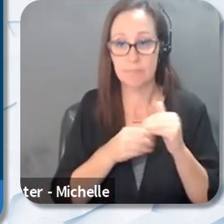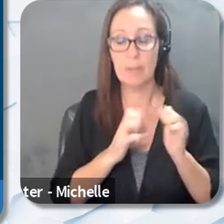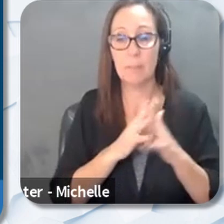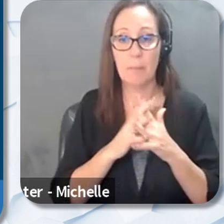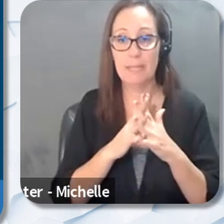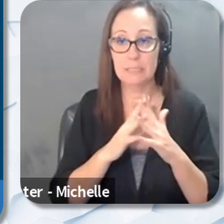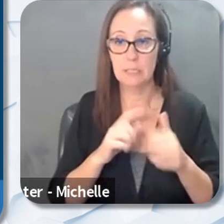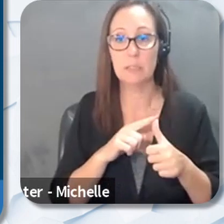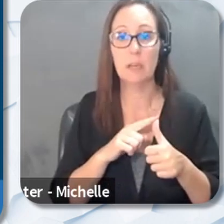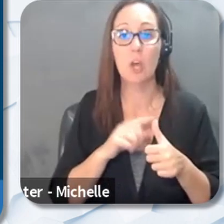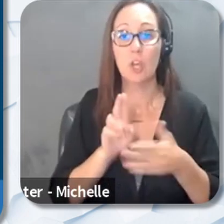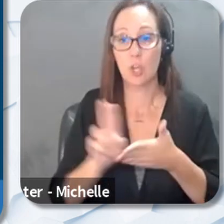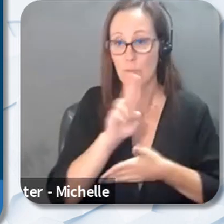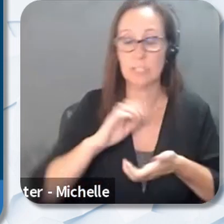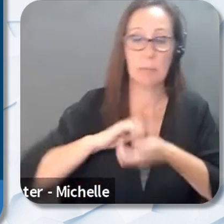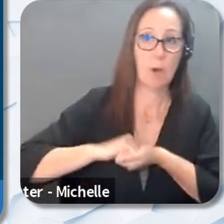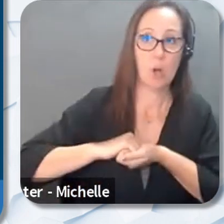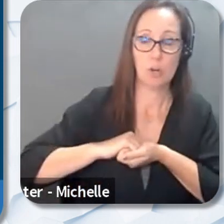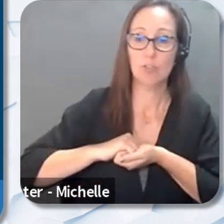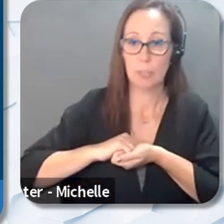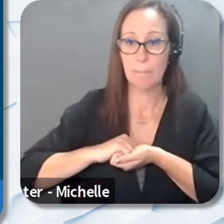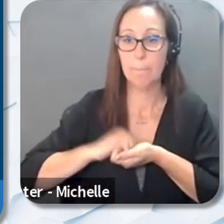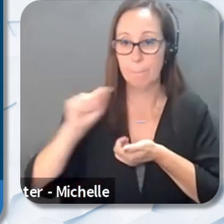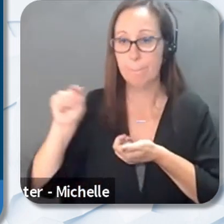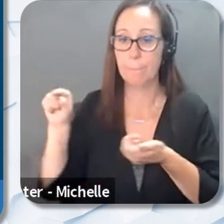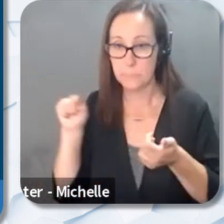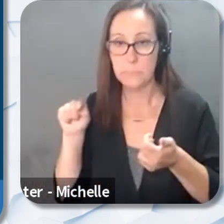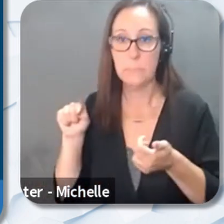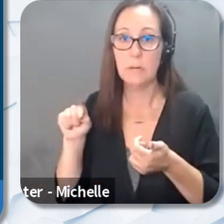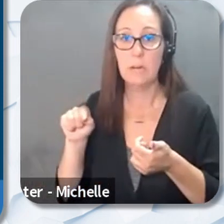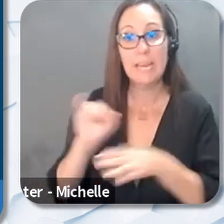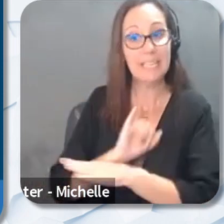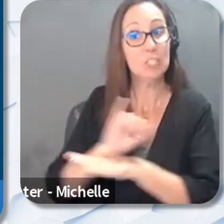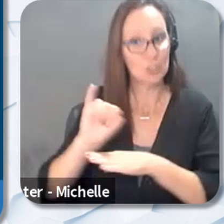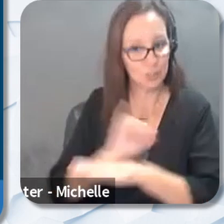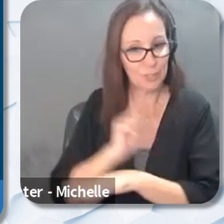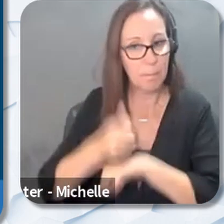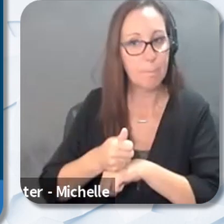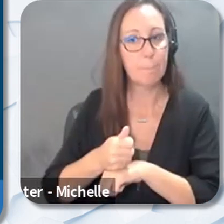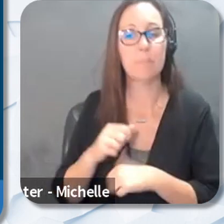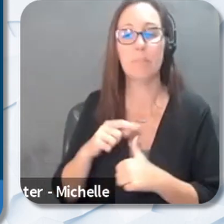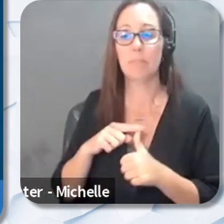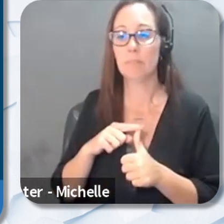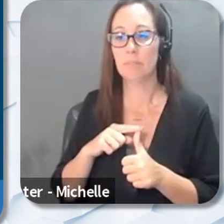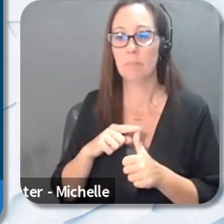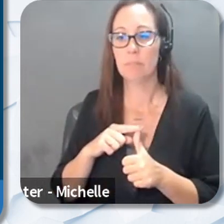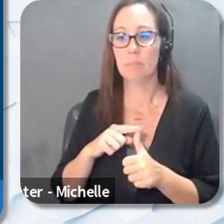Through university partnerships that we you know intern internships. What we're fortunate with